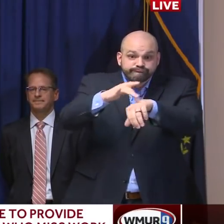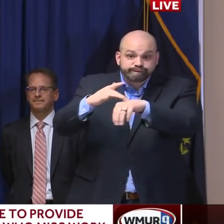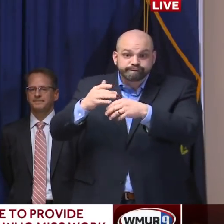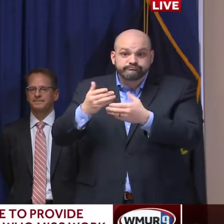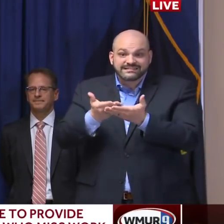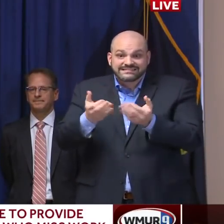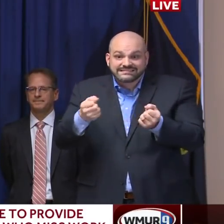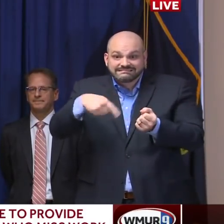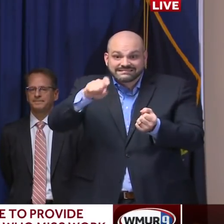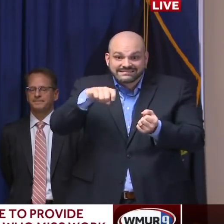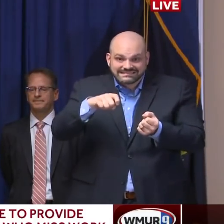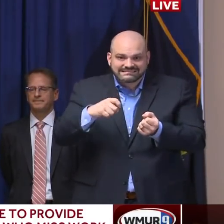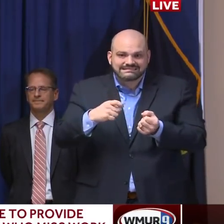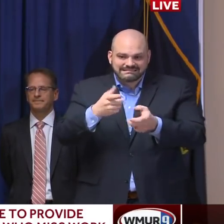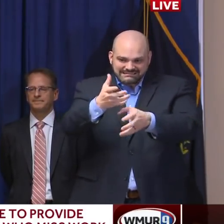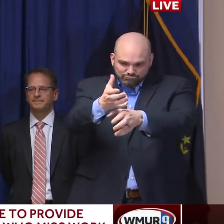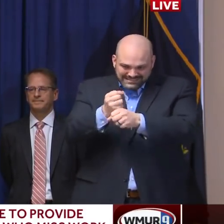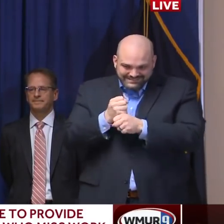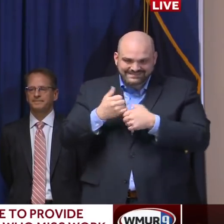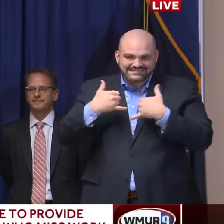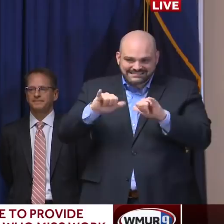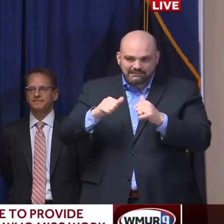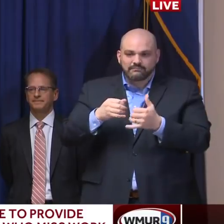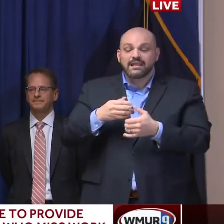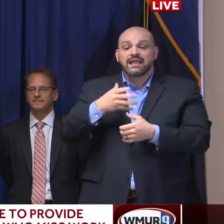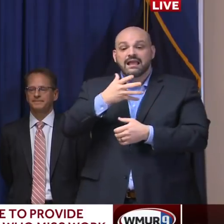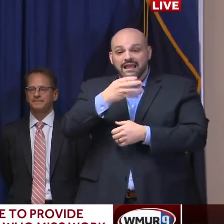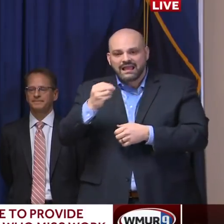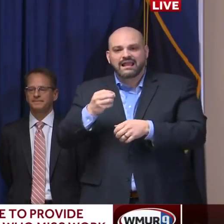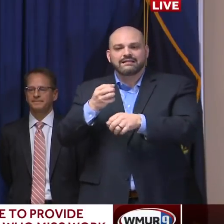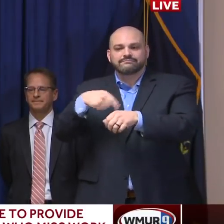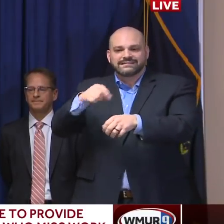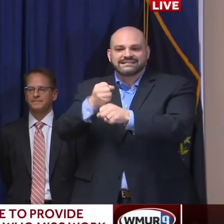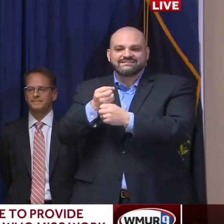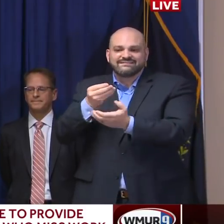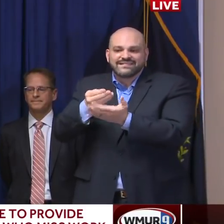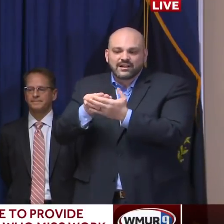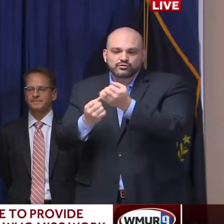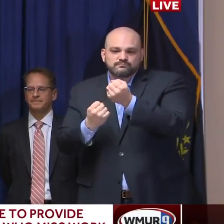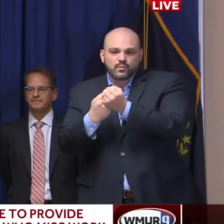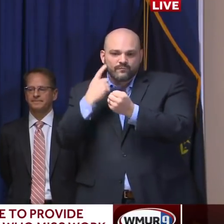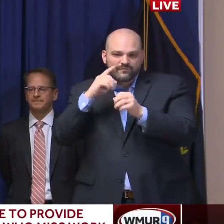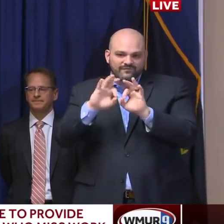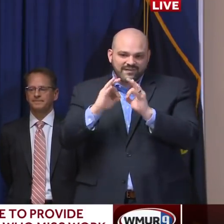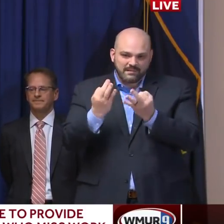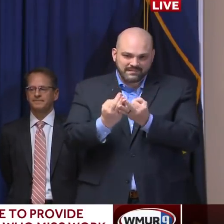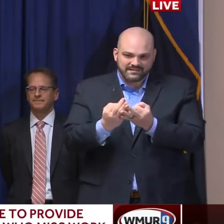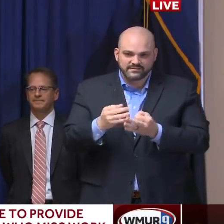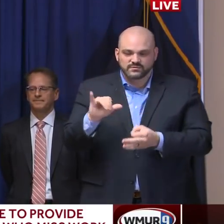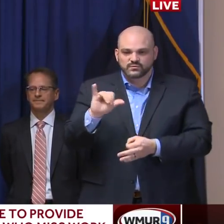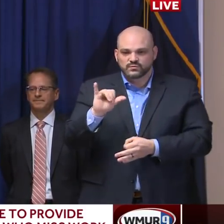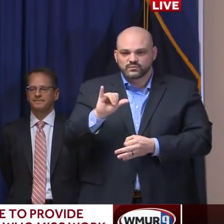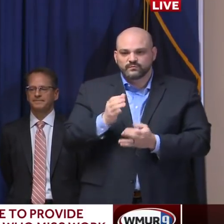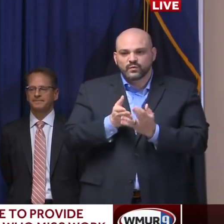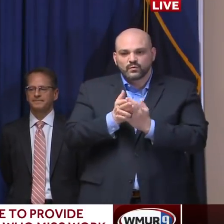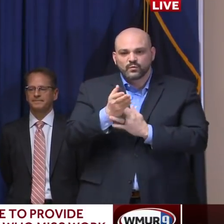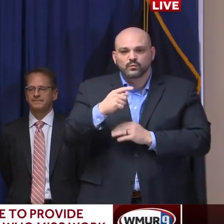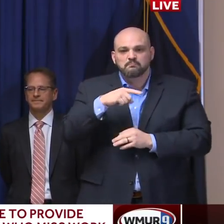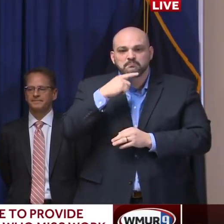WE ARE MAKING FUNDS AND RESOURCES AVAILABLE AND IMPLEMENTING INNOVATIVE SOLUTIONS TO ENSURE THEY AFFECTED INDIVIDUALS GET THROUGH THE PUBLIC OF